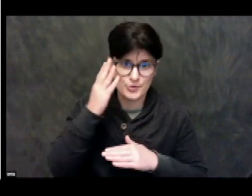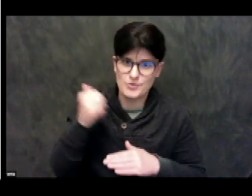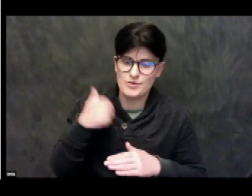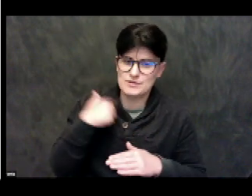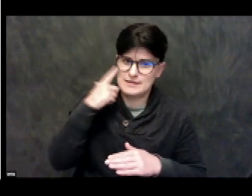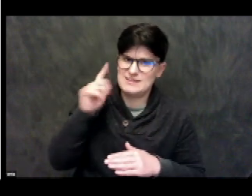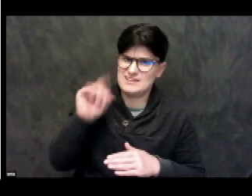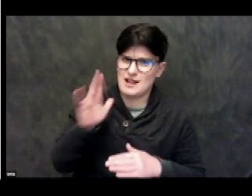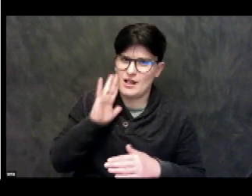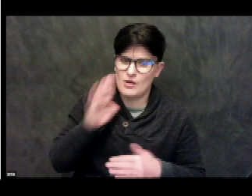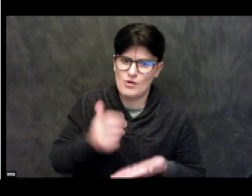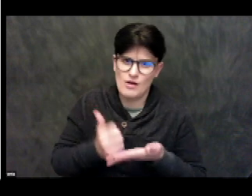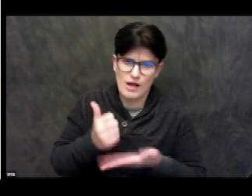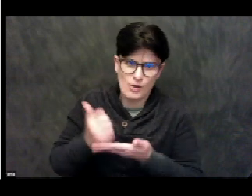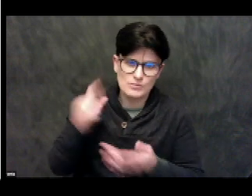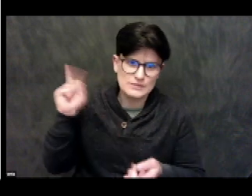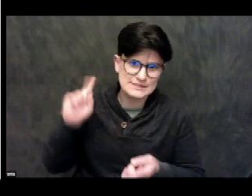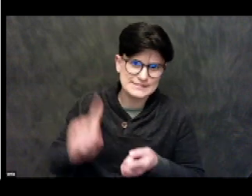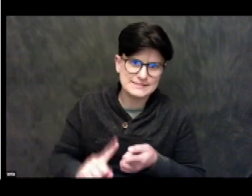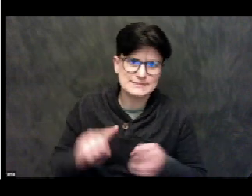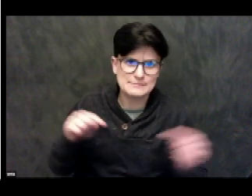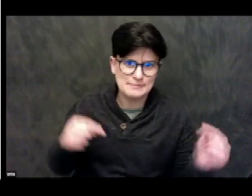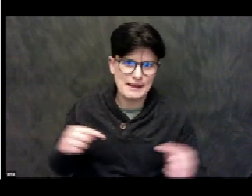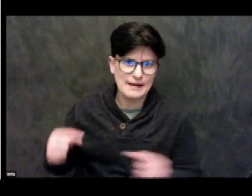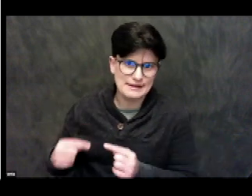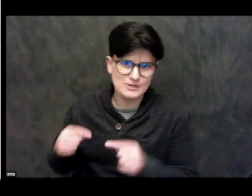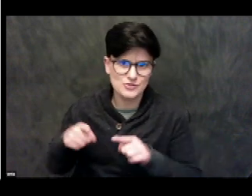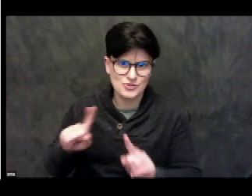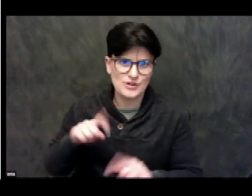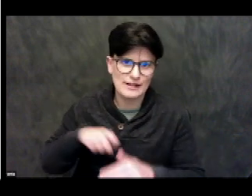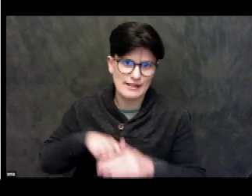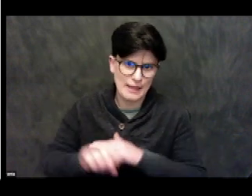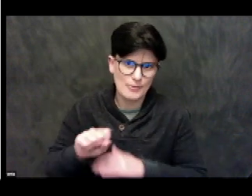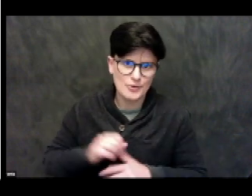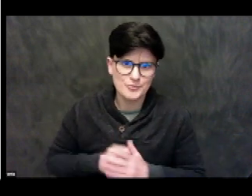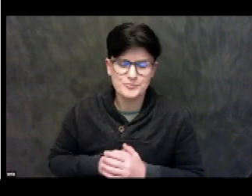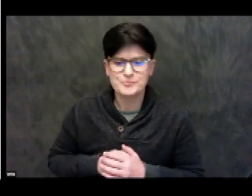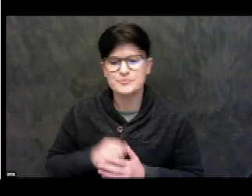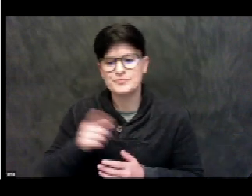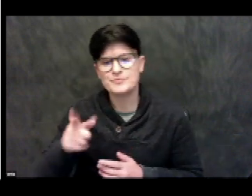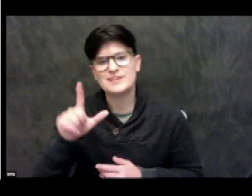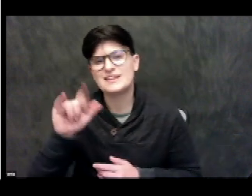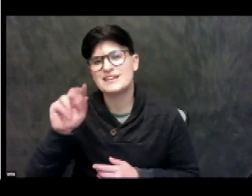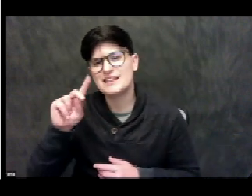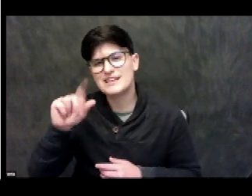able to mitigate some of the pains of labor. Can you just quickly explain what autonomic dysreflexia